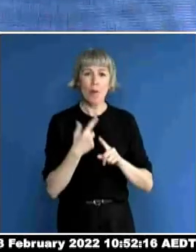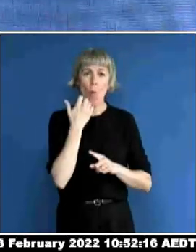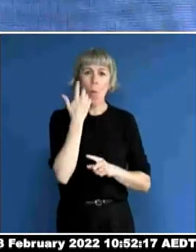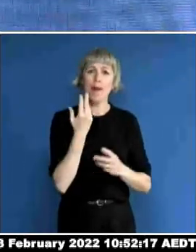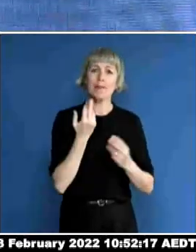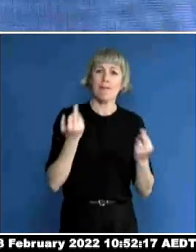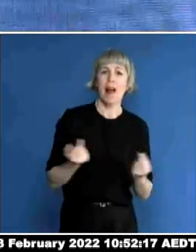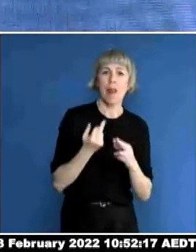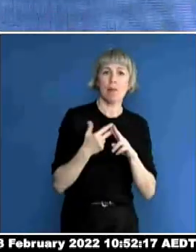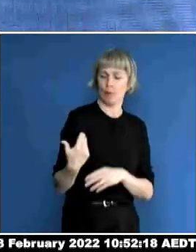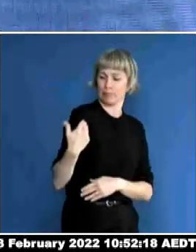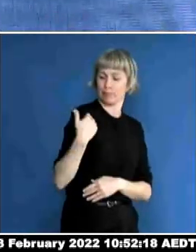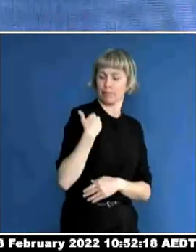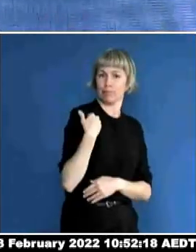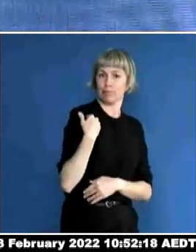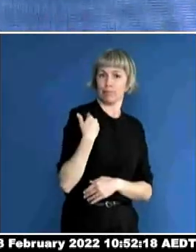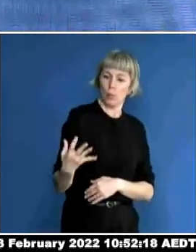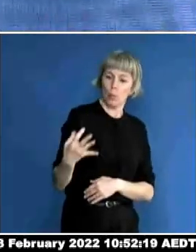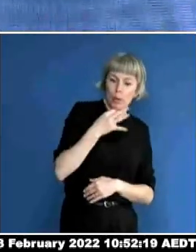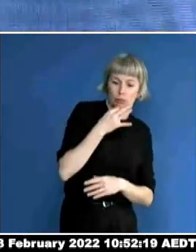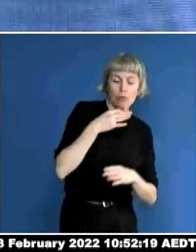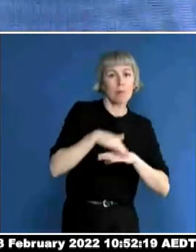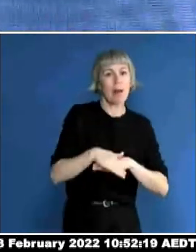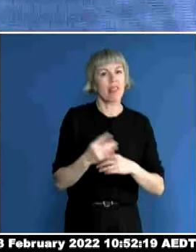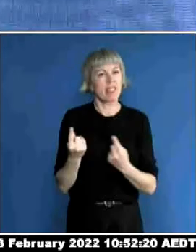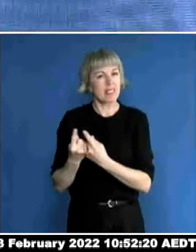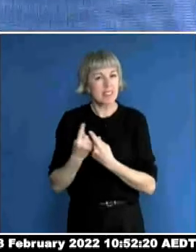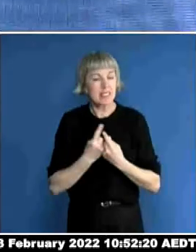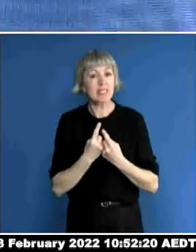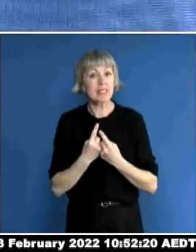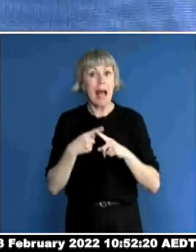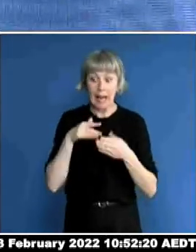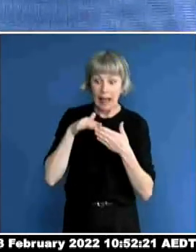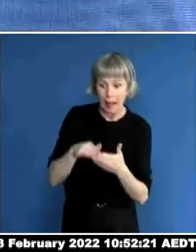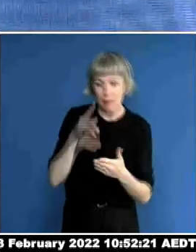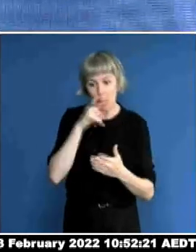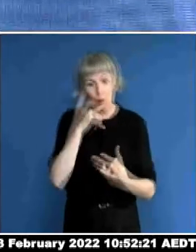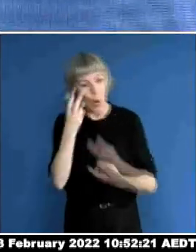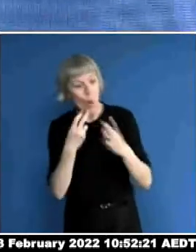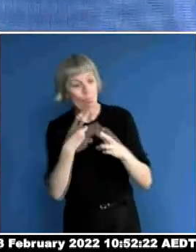outside the program and advocating for the participants to receive additional support